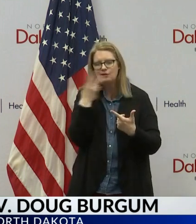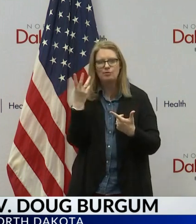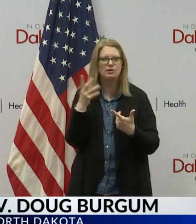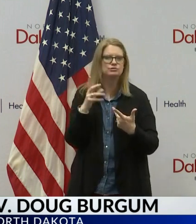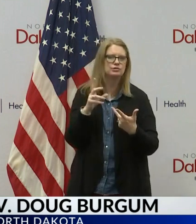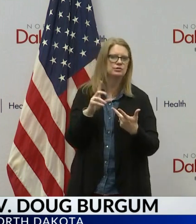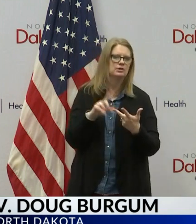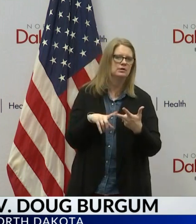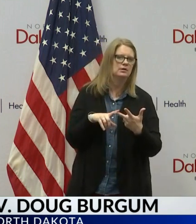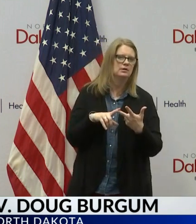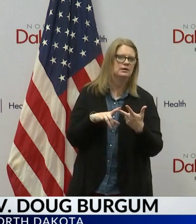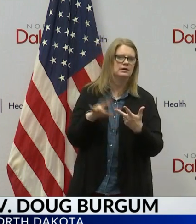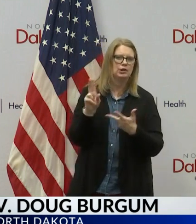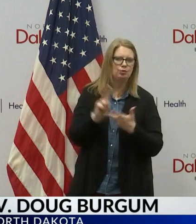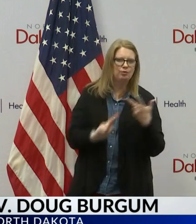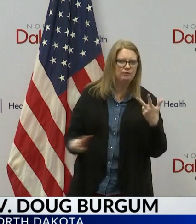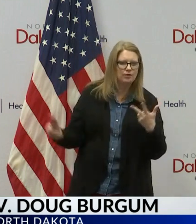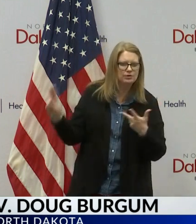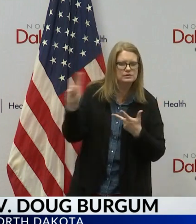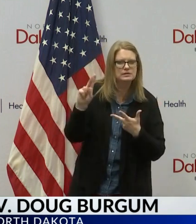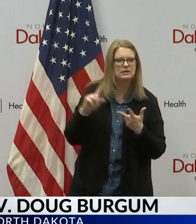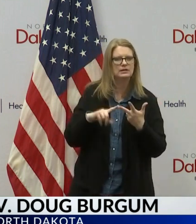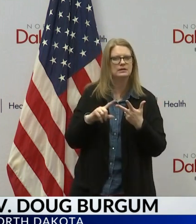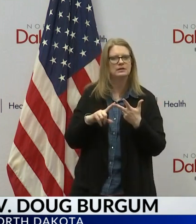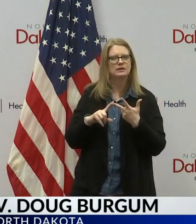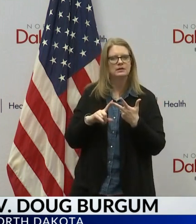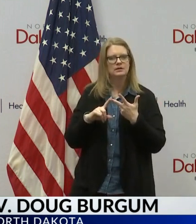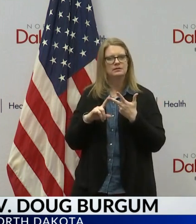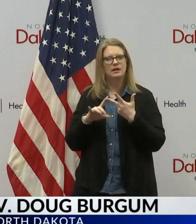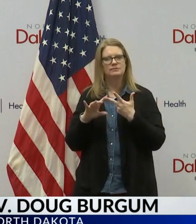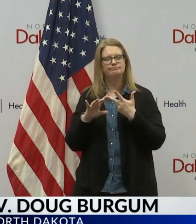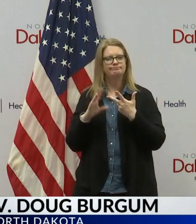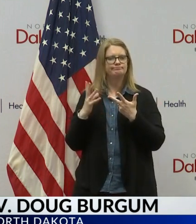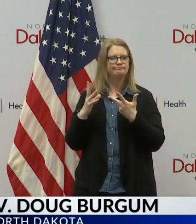NORTH DAKOTA PLAYS A MISSION. AND GLOBAL ECONOMY AND OIL. WE DO IT IN AGRICULTURE.